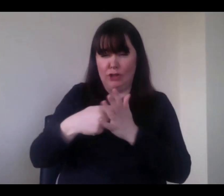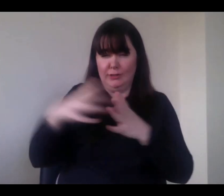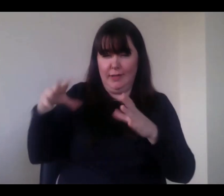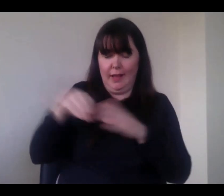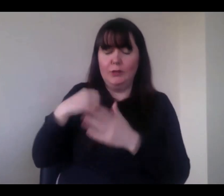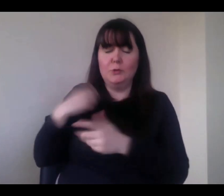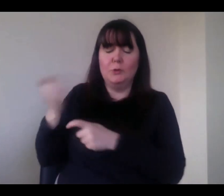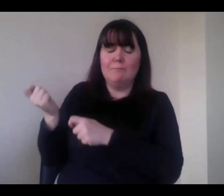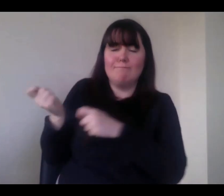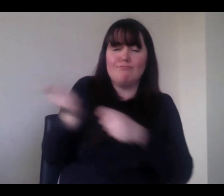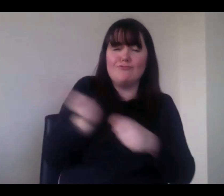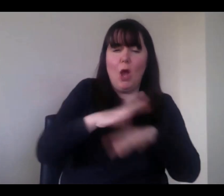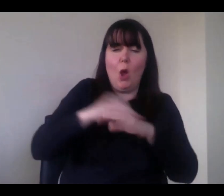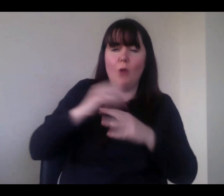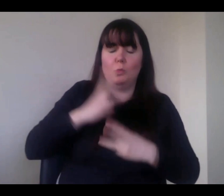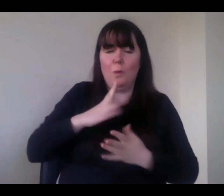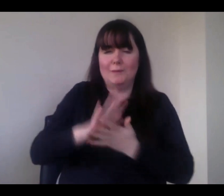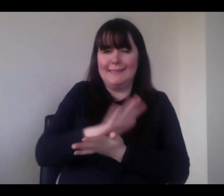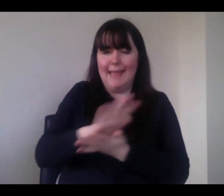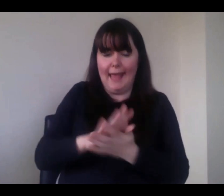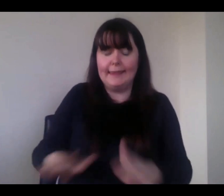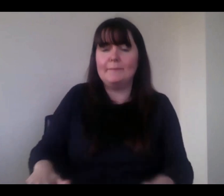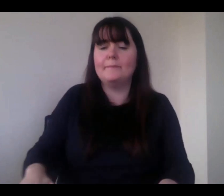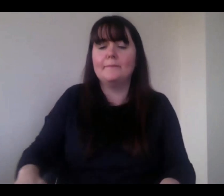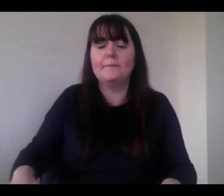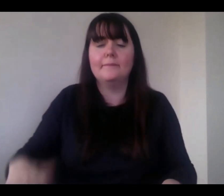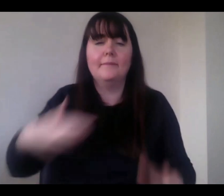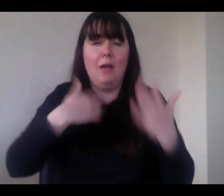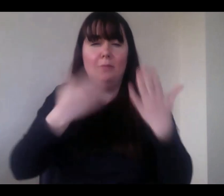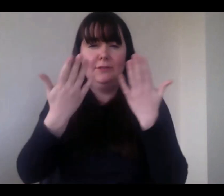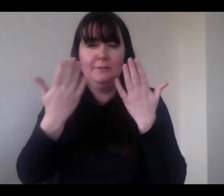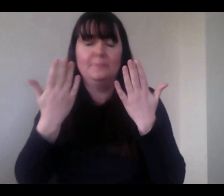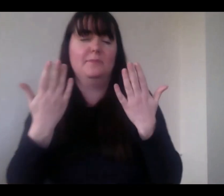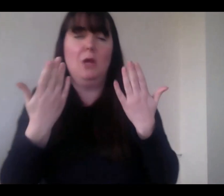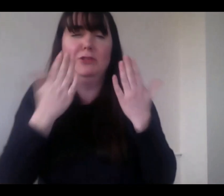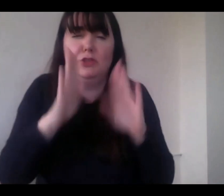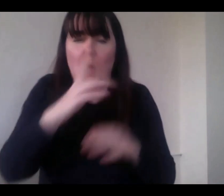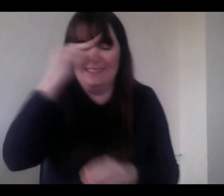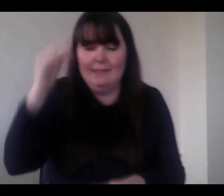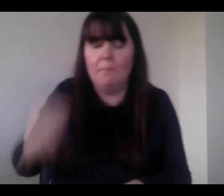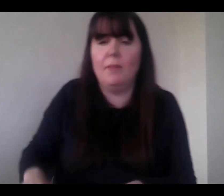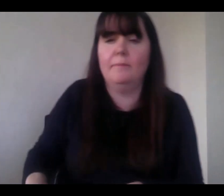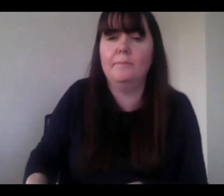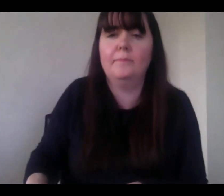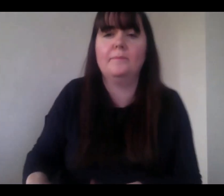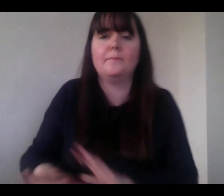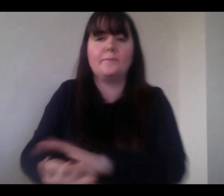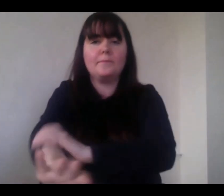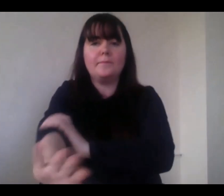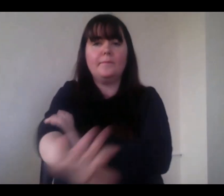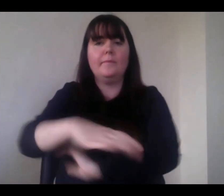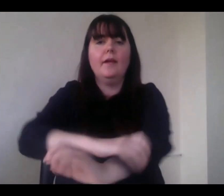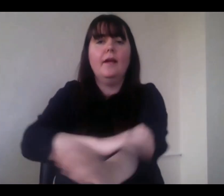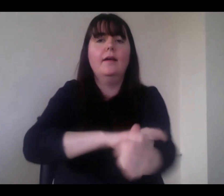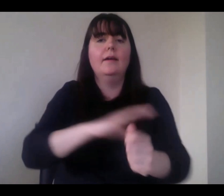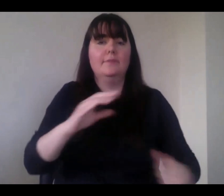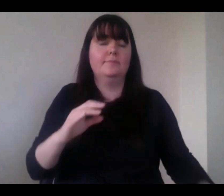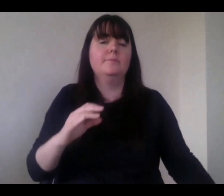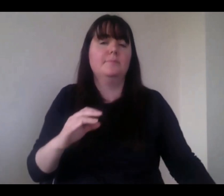ISL (Irish Sign Language) is the vocabulary that we use now. So we were, in part of our production, we were remembering